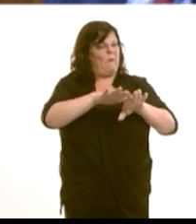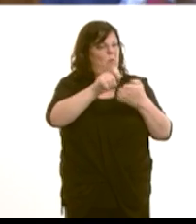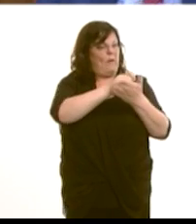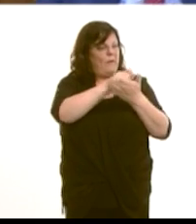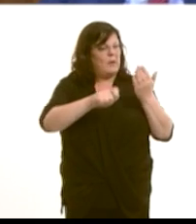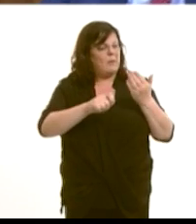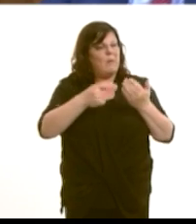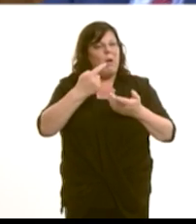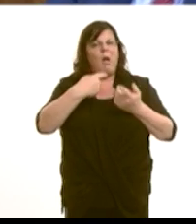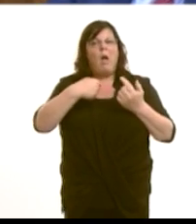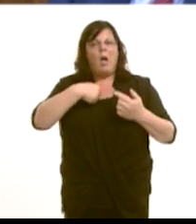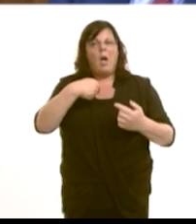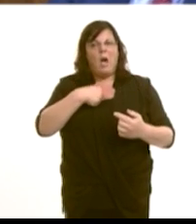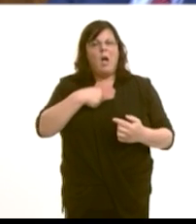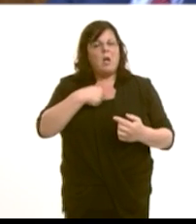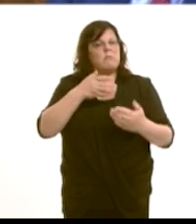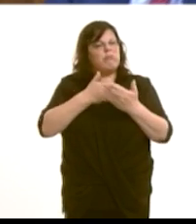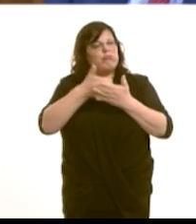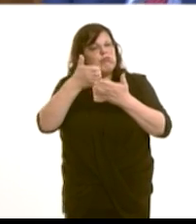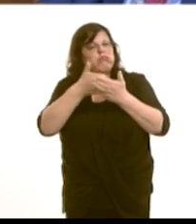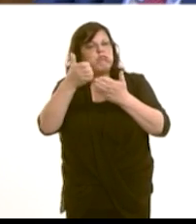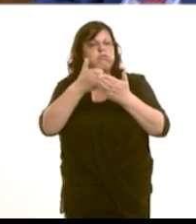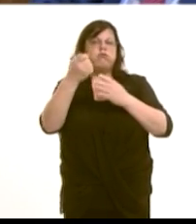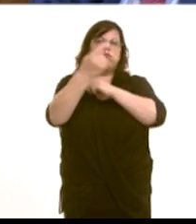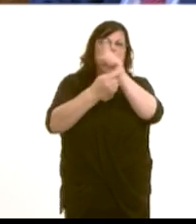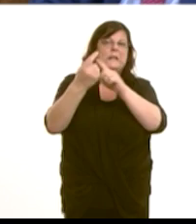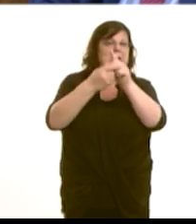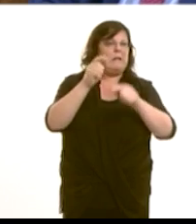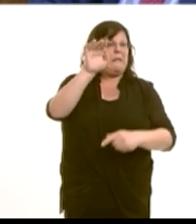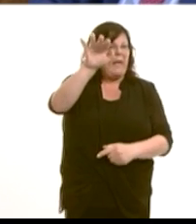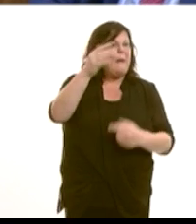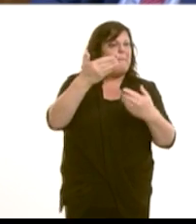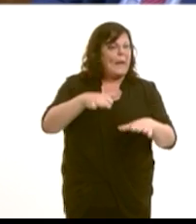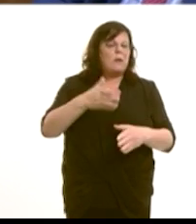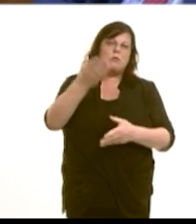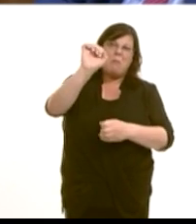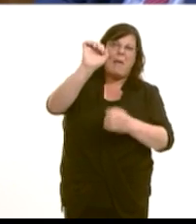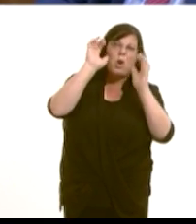I have regular meetings with Airbus to listen to their concerns.